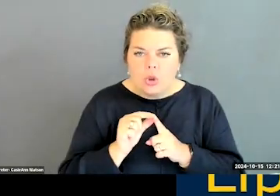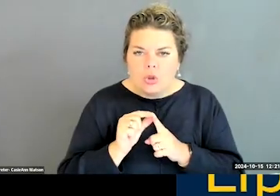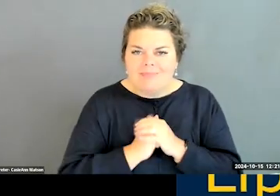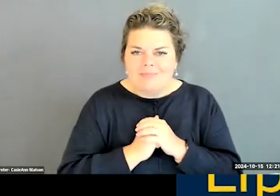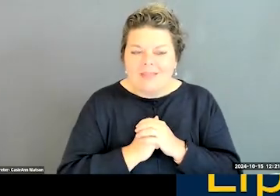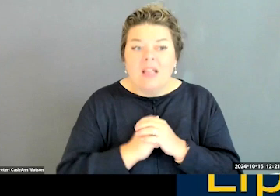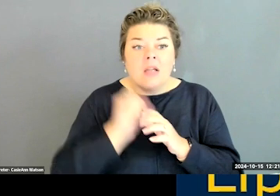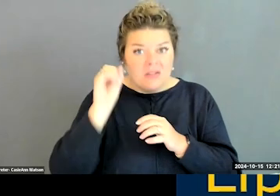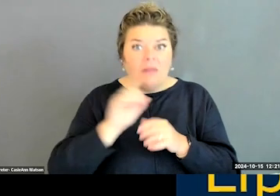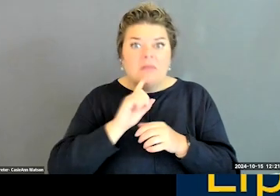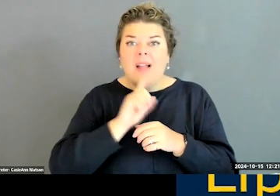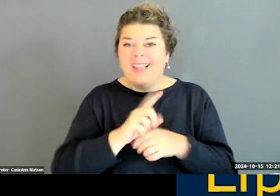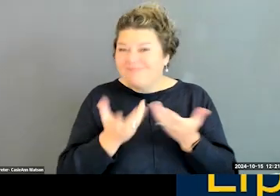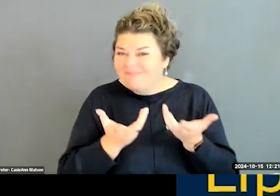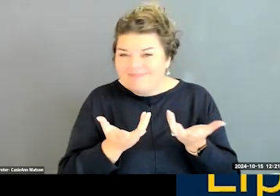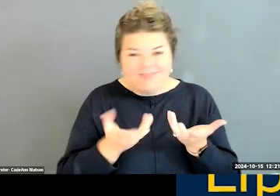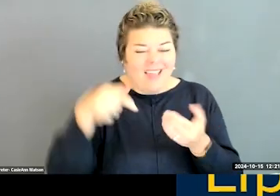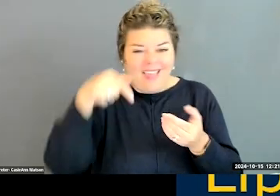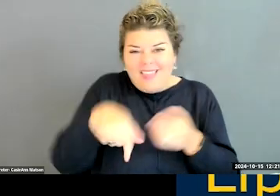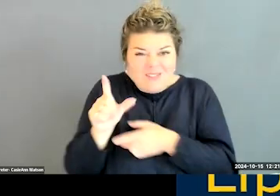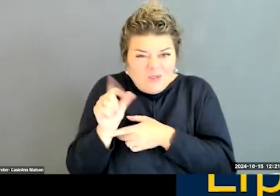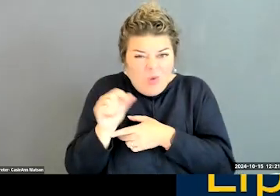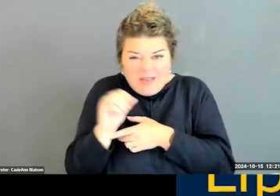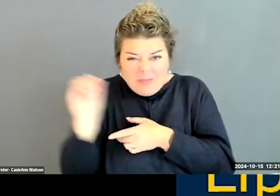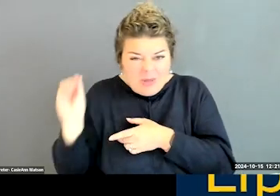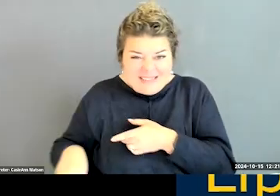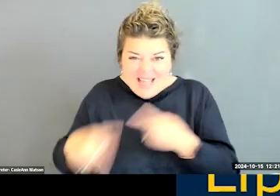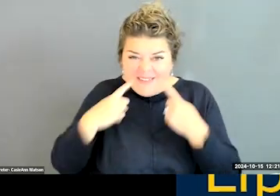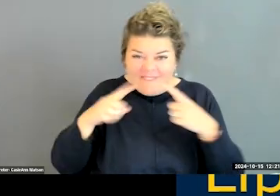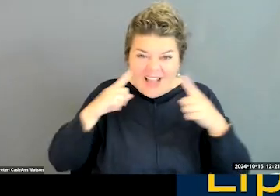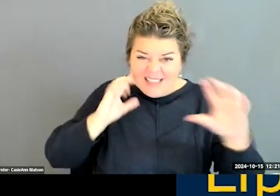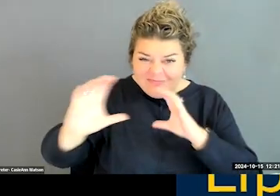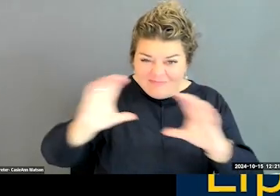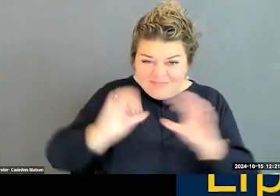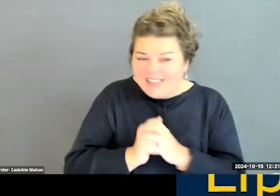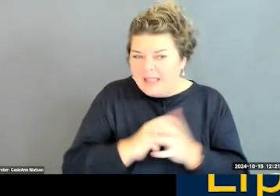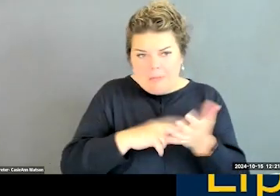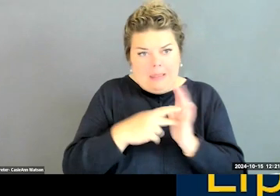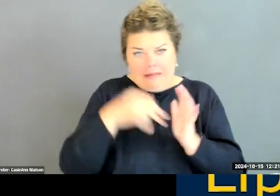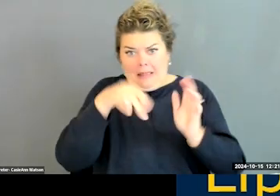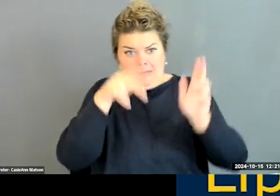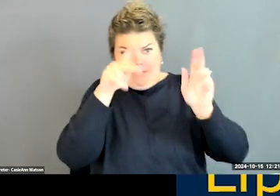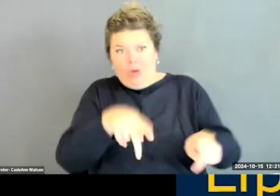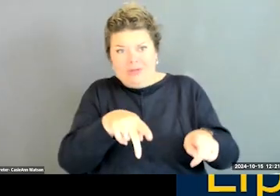So it's highly unlikely in this 20% effective communication that this person receiving the message